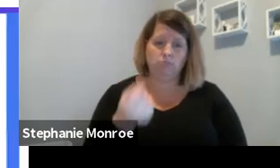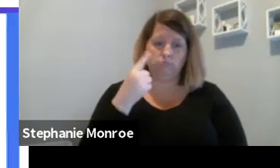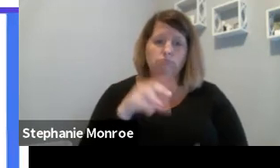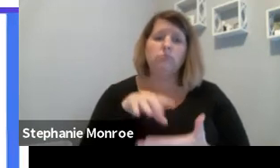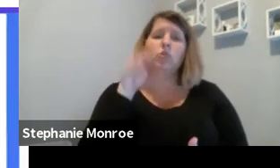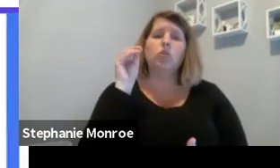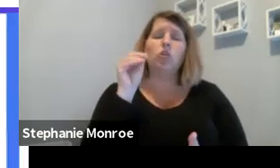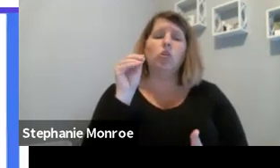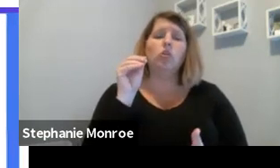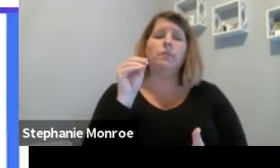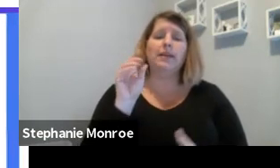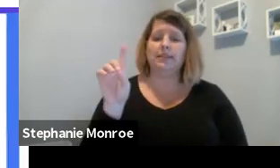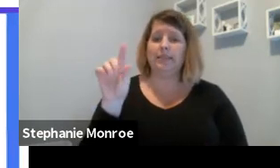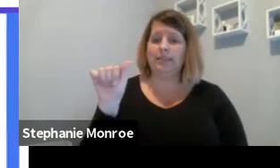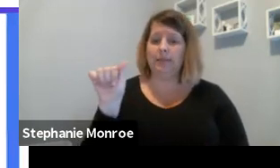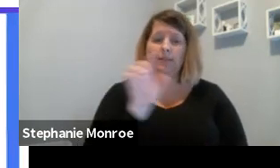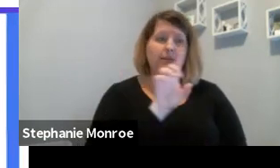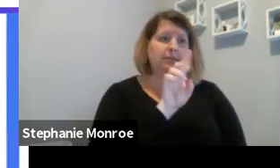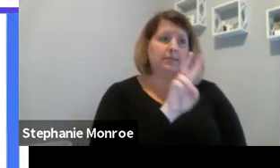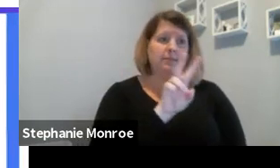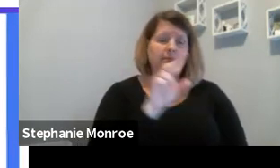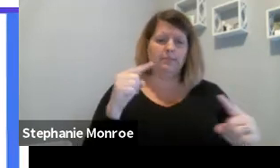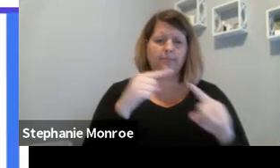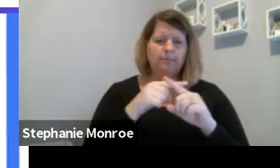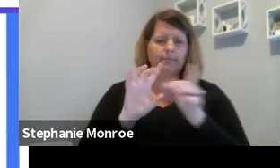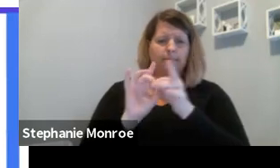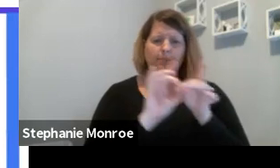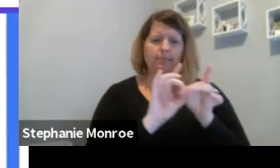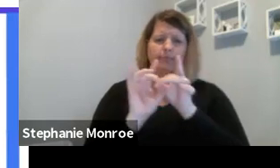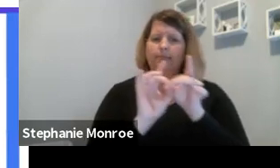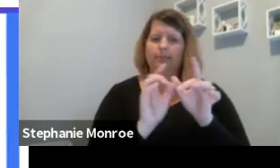is to learn about the intersection of disabilities